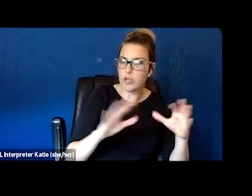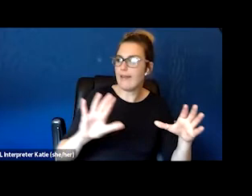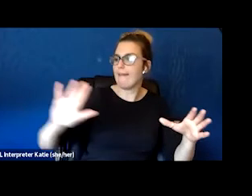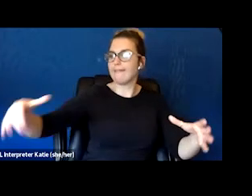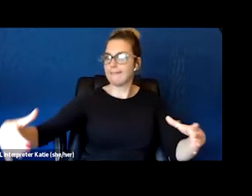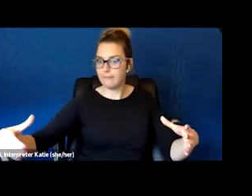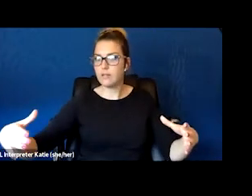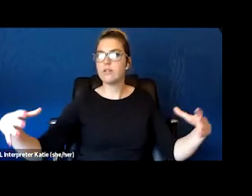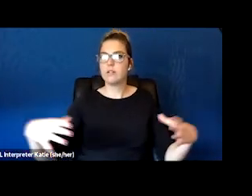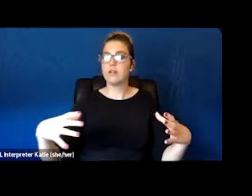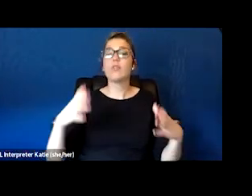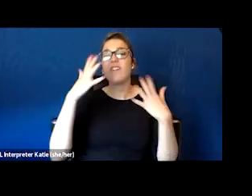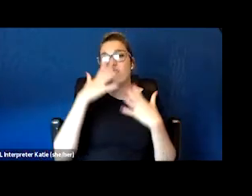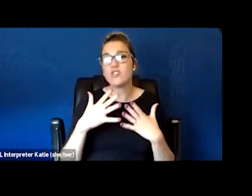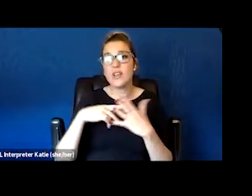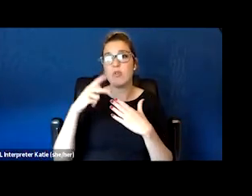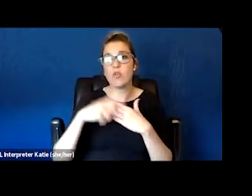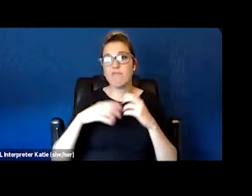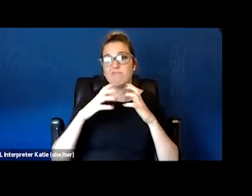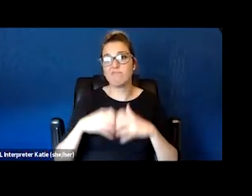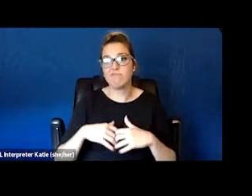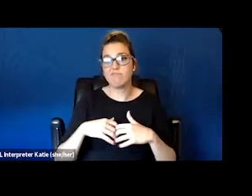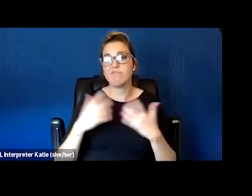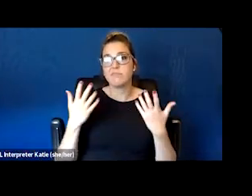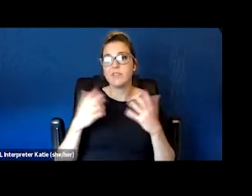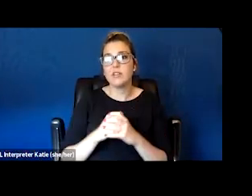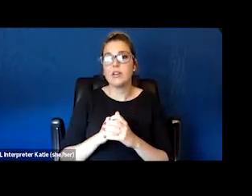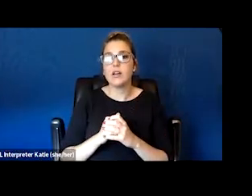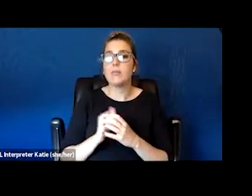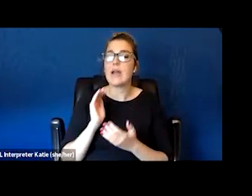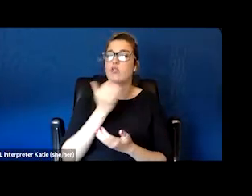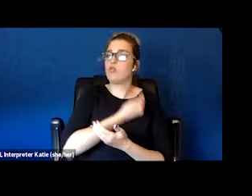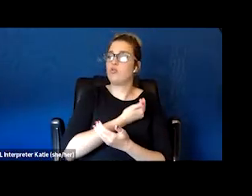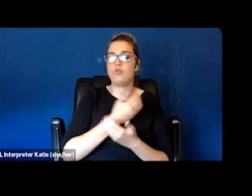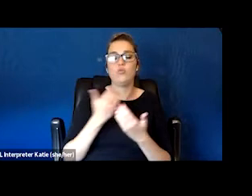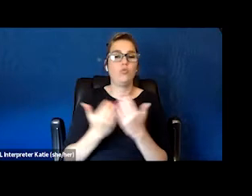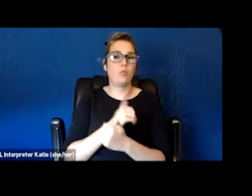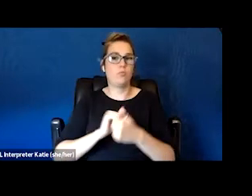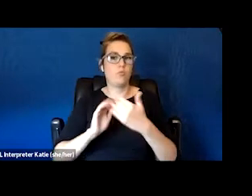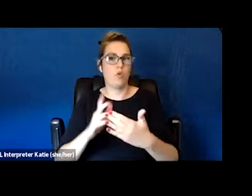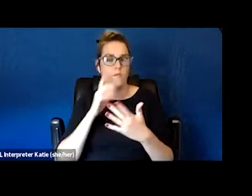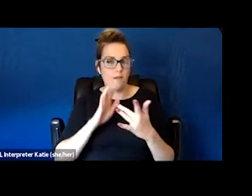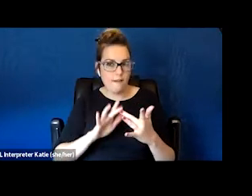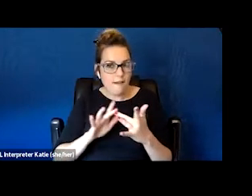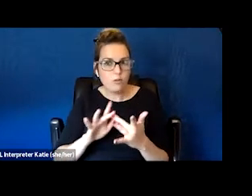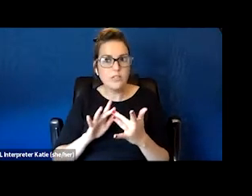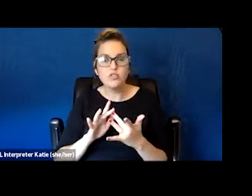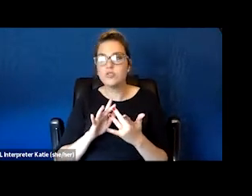with that program, our kind of new model for outreach, when we're able to provide, you know, get the level of funding that we need